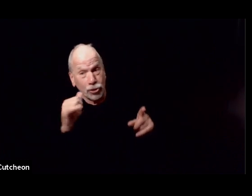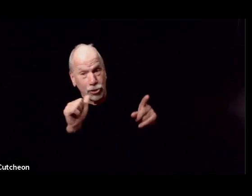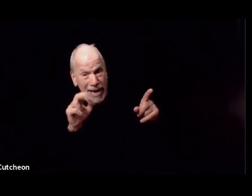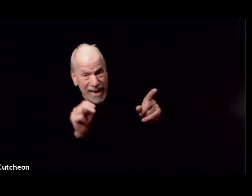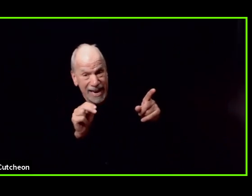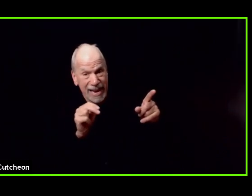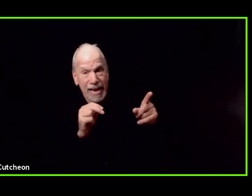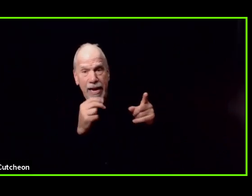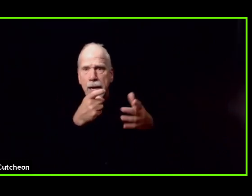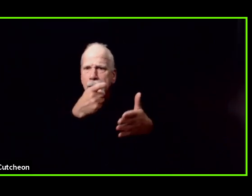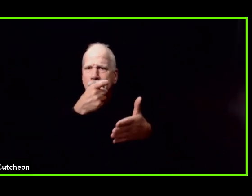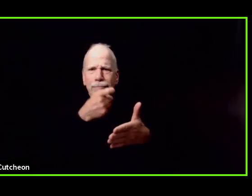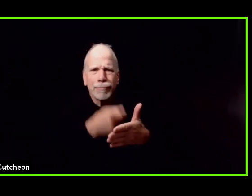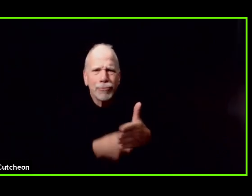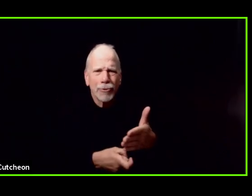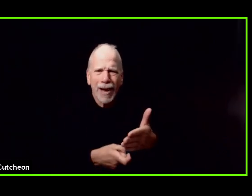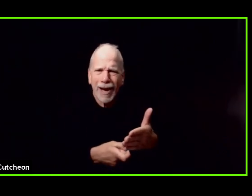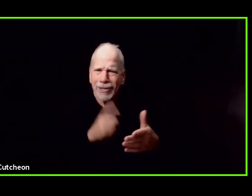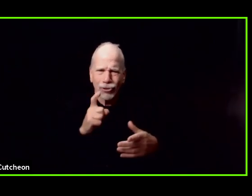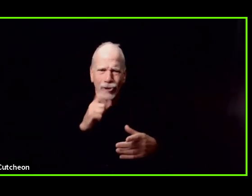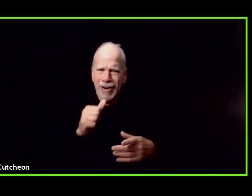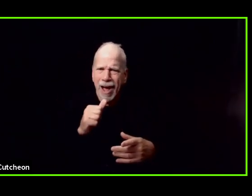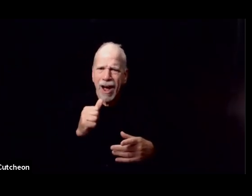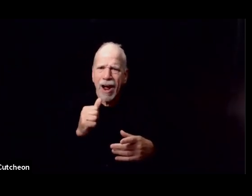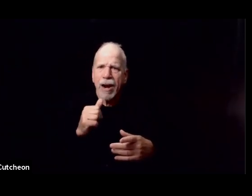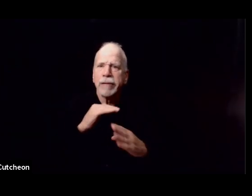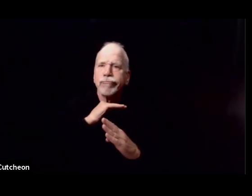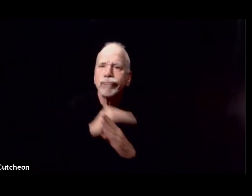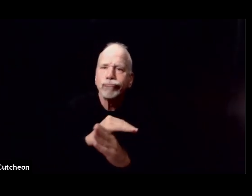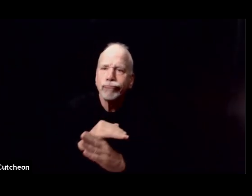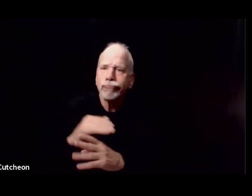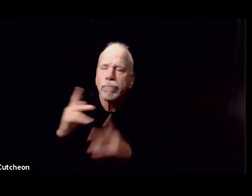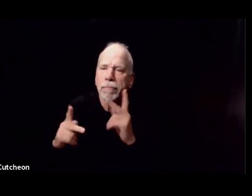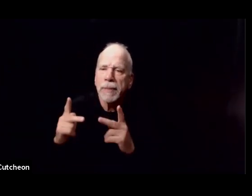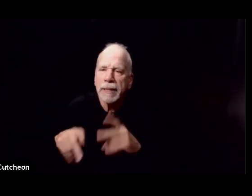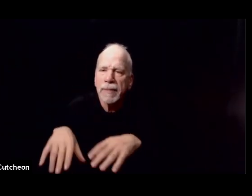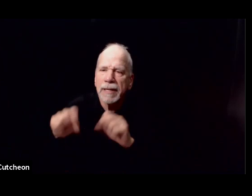cost to be a barrier. I mean what aside from the plans just taking care of that cost, are